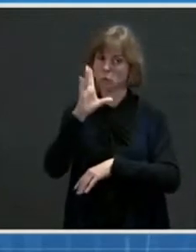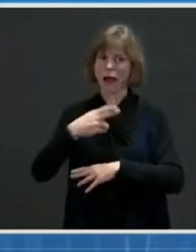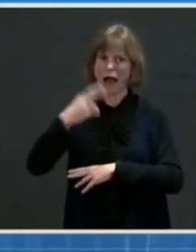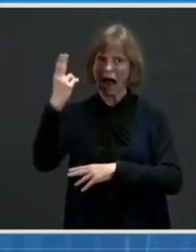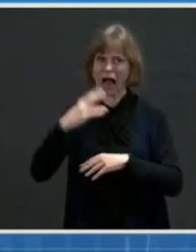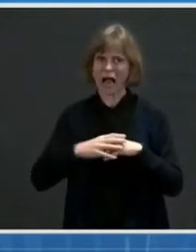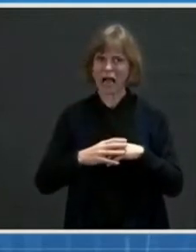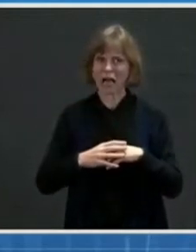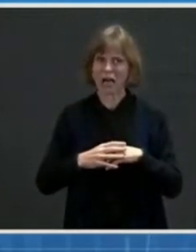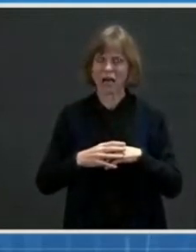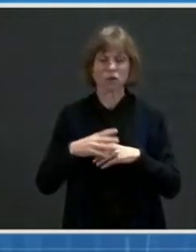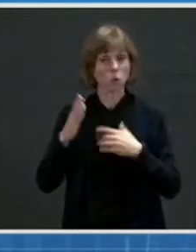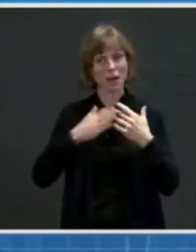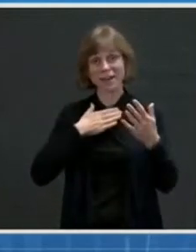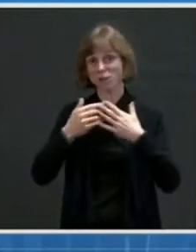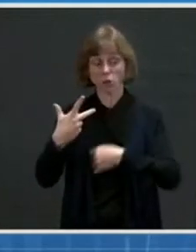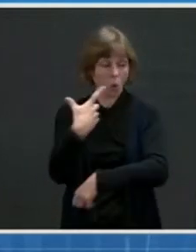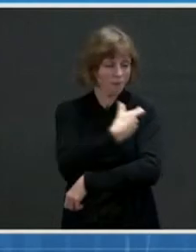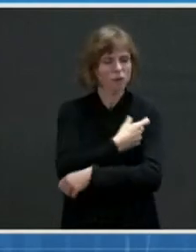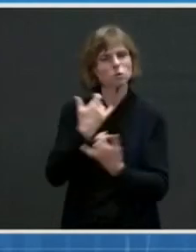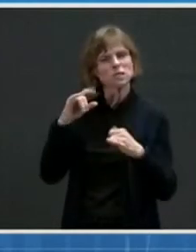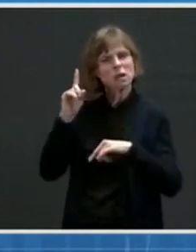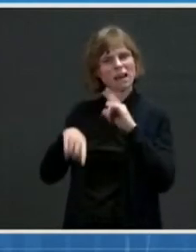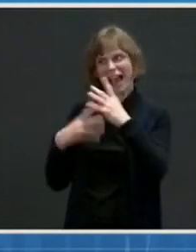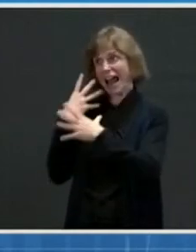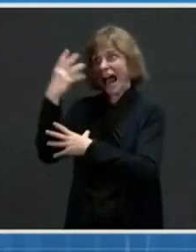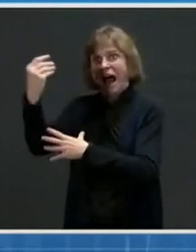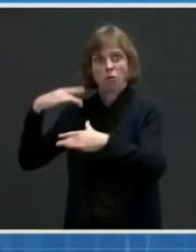DAY AVERAGE BEING QUITE HIGH. SO THERE ARE THINGS, EVEN IF